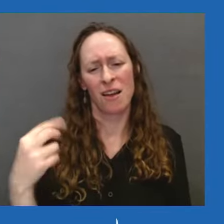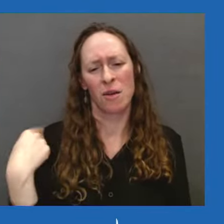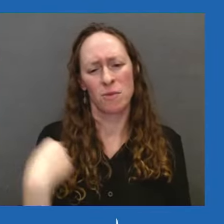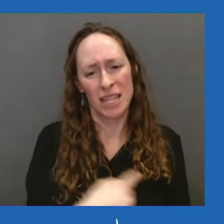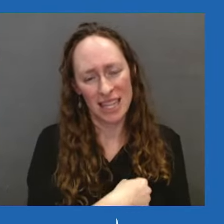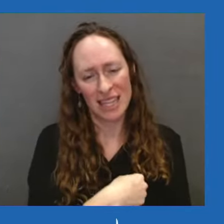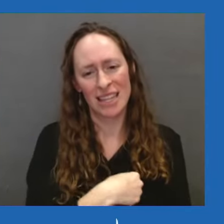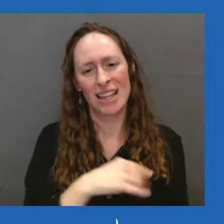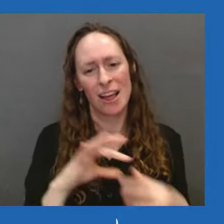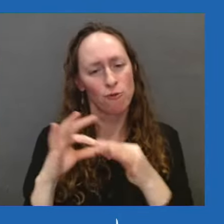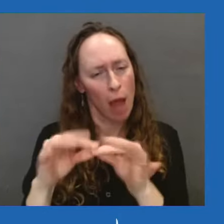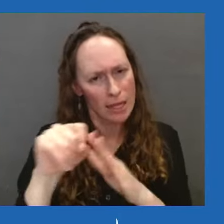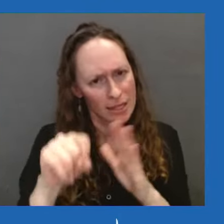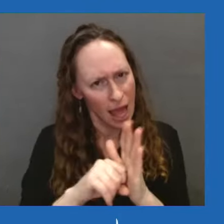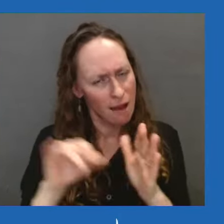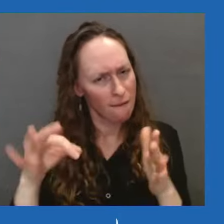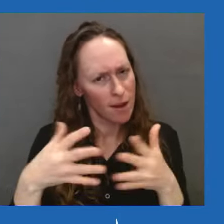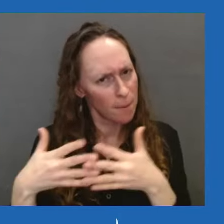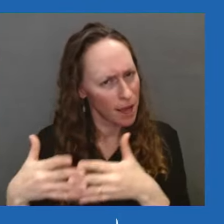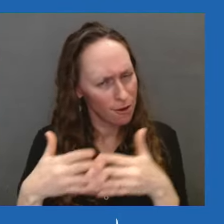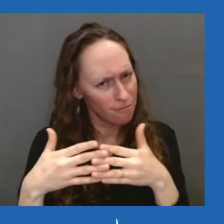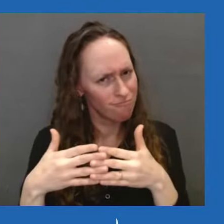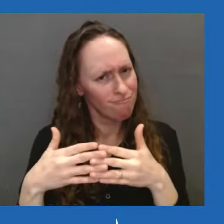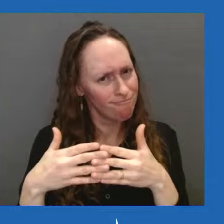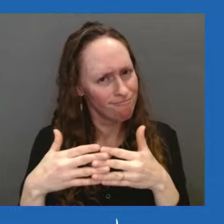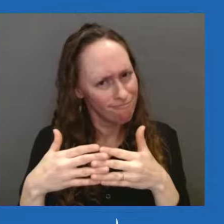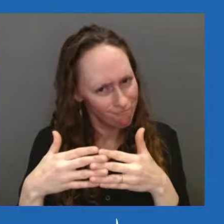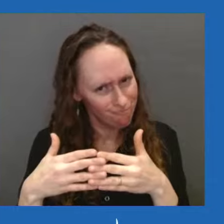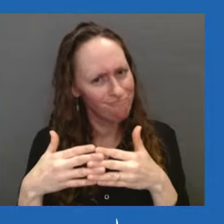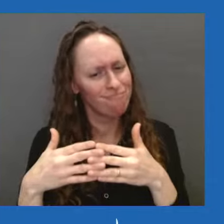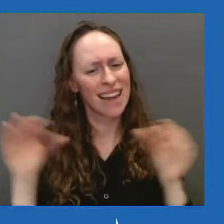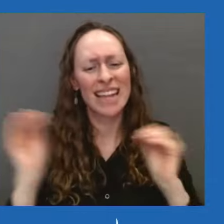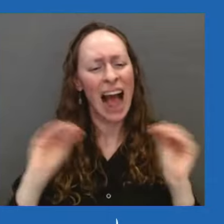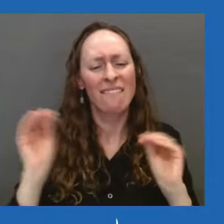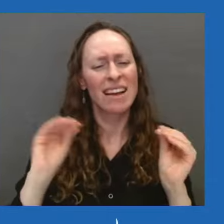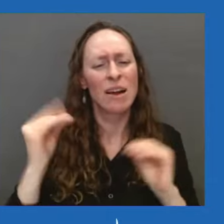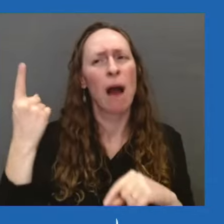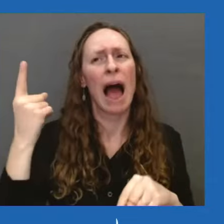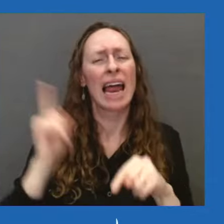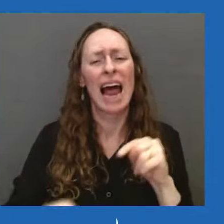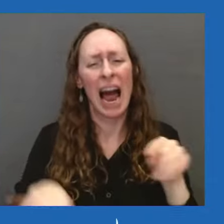There's nothing -- nothing beyond our capacity if we work together. So, let's continue to work together.